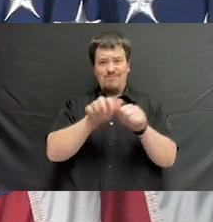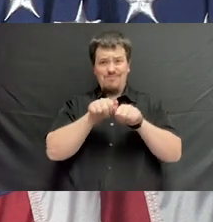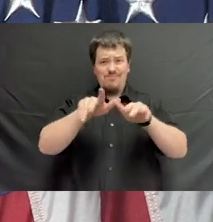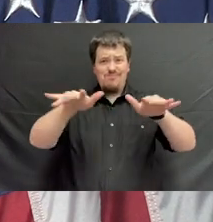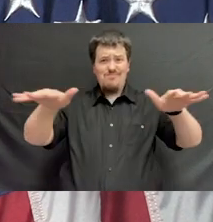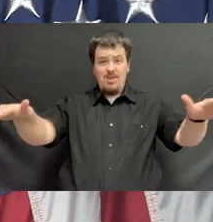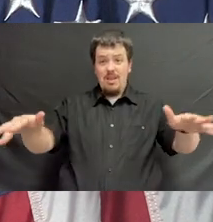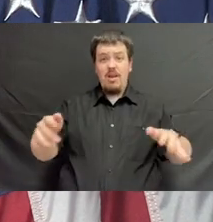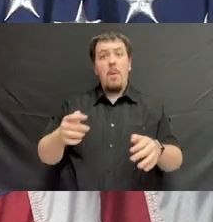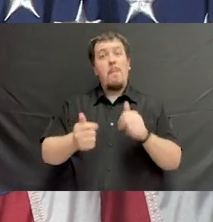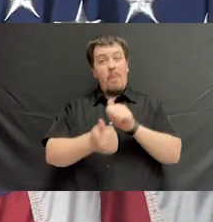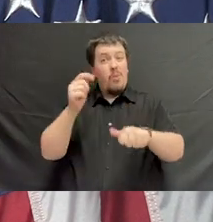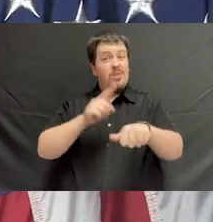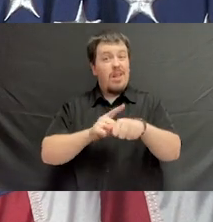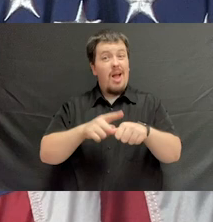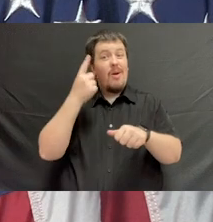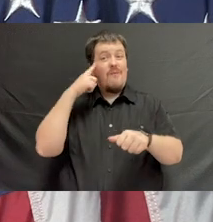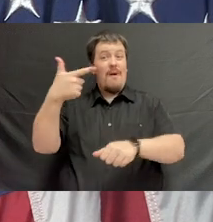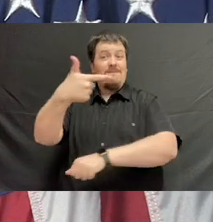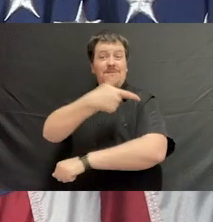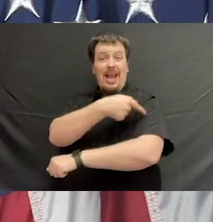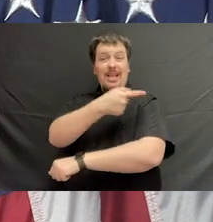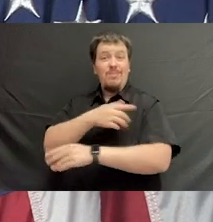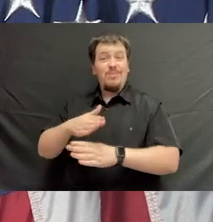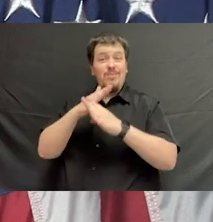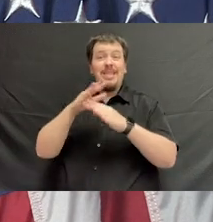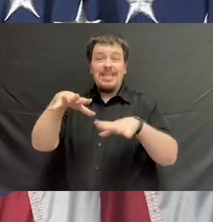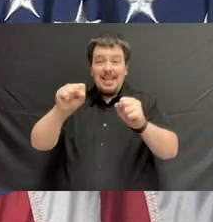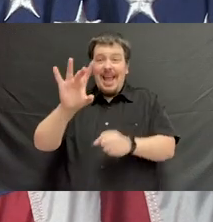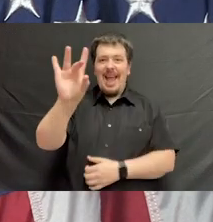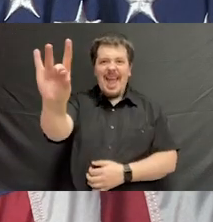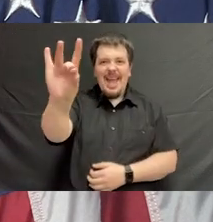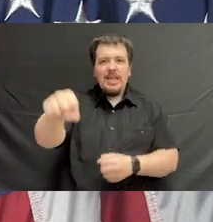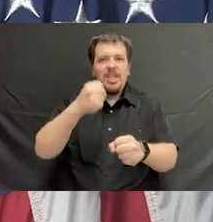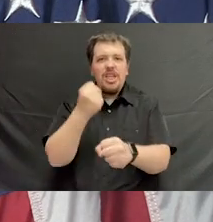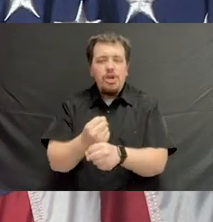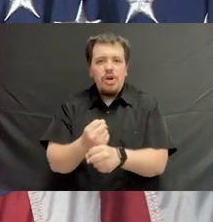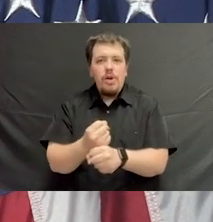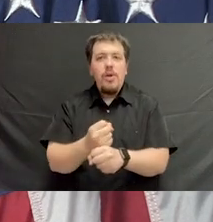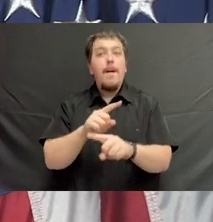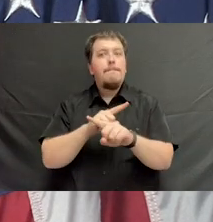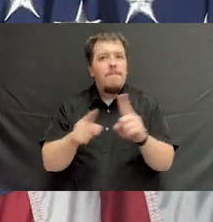The quickest vaccine that's usually brought to fruition is about eight years. It takes that long.